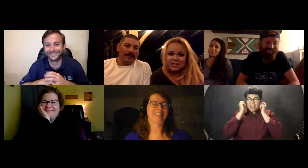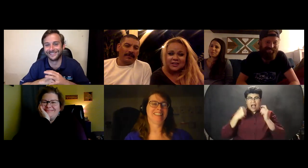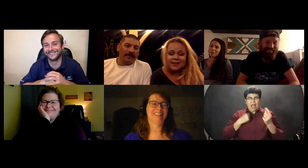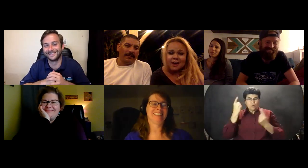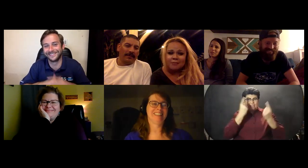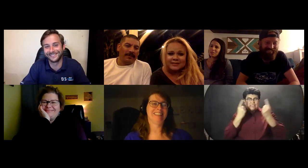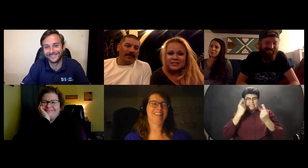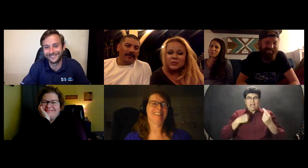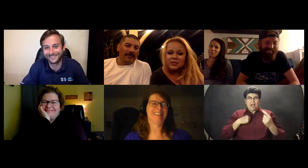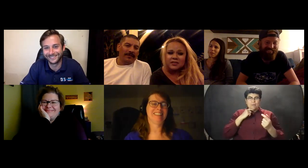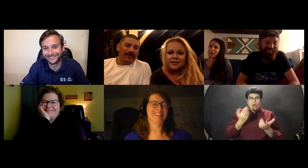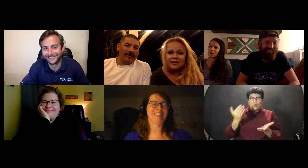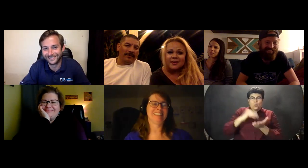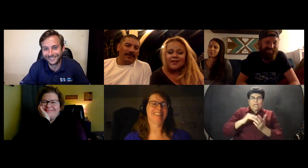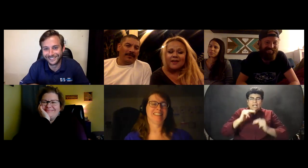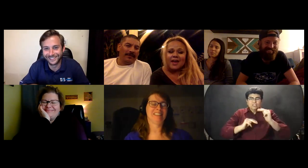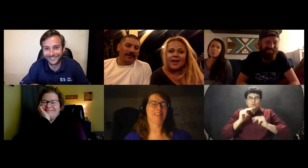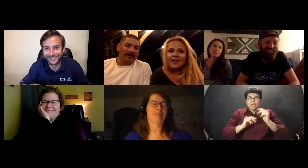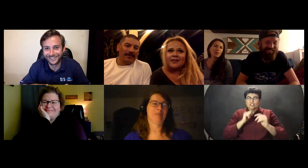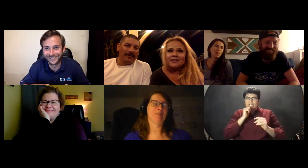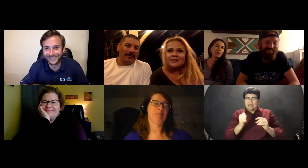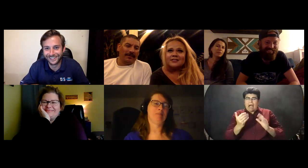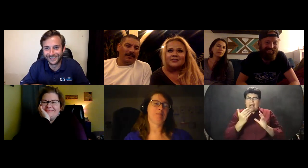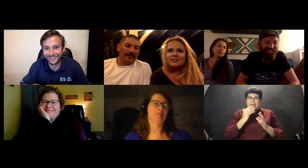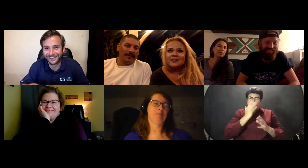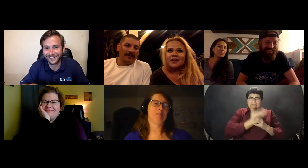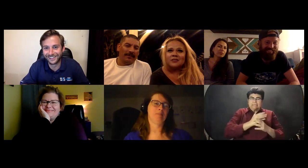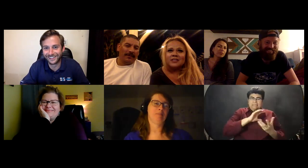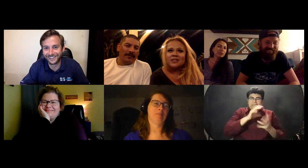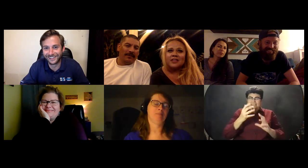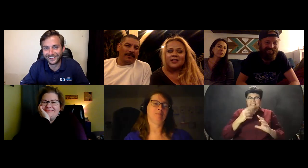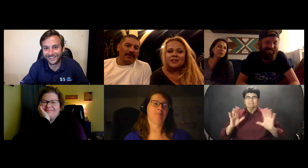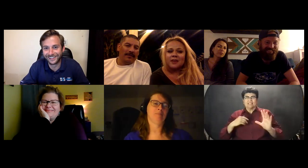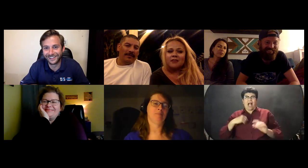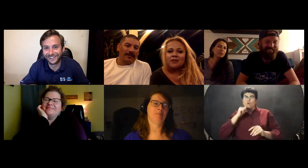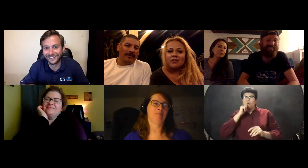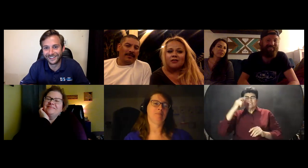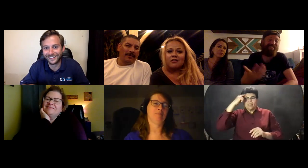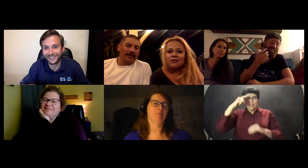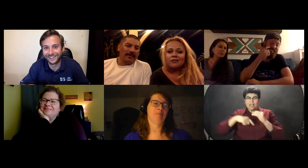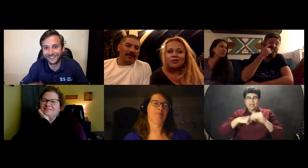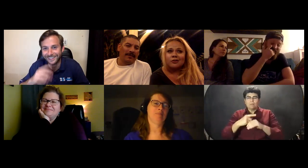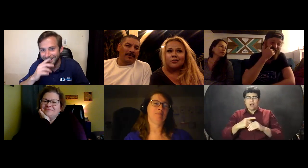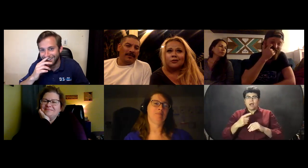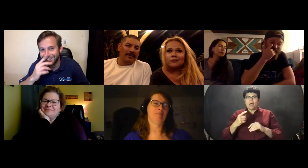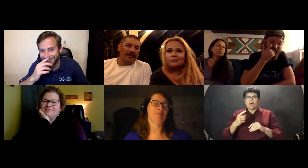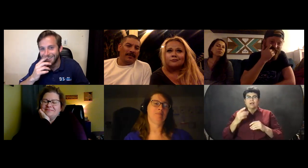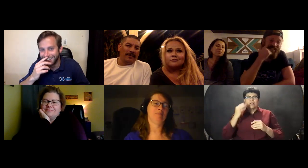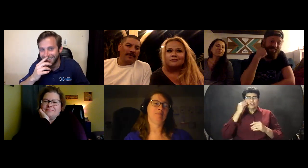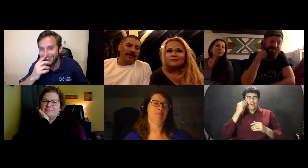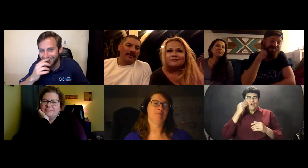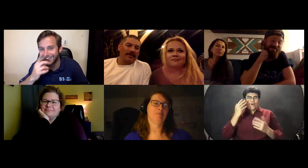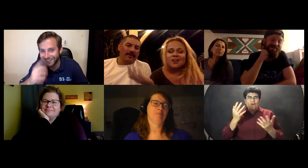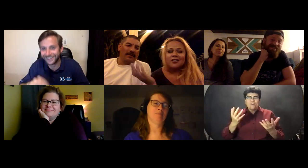and not messing with it and